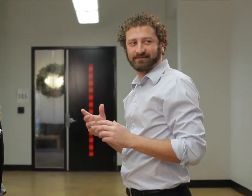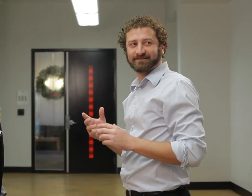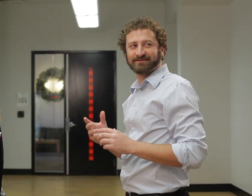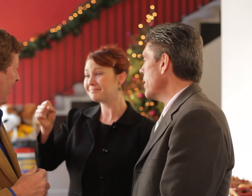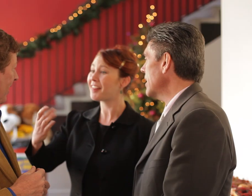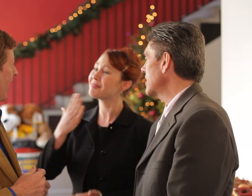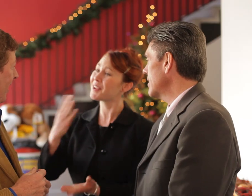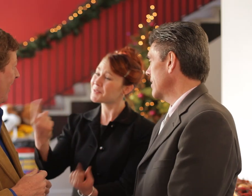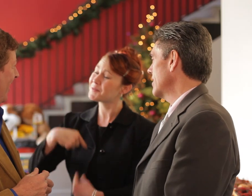(Interpreter) Thanks for coming.